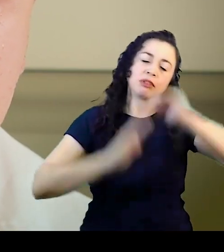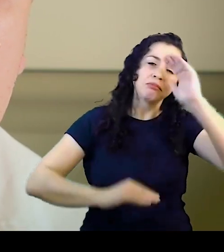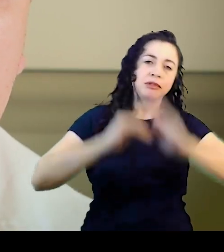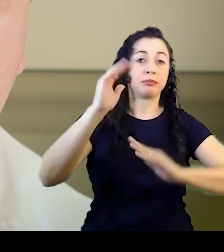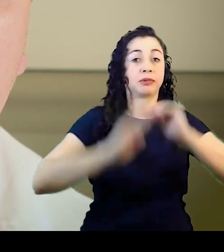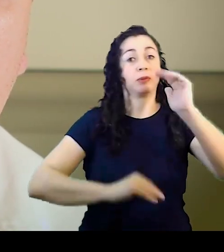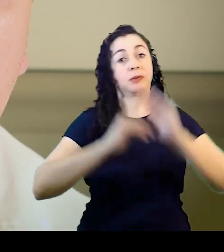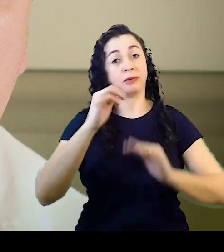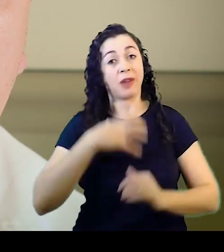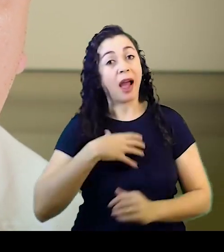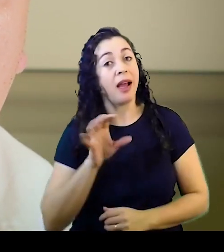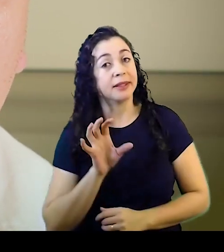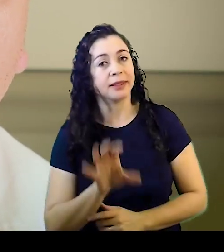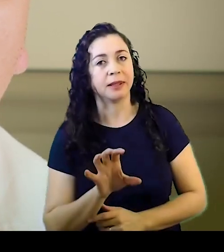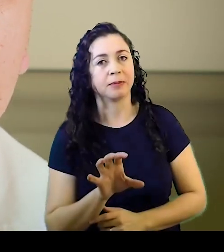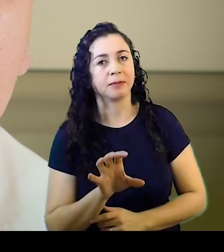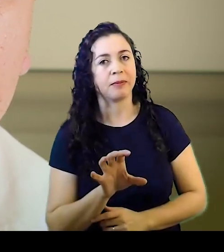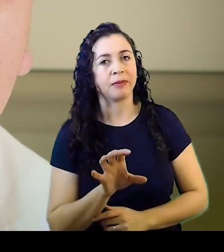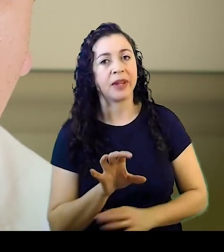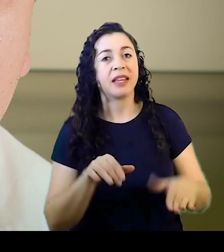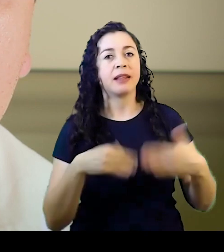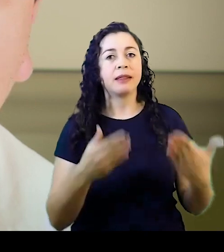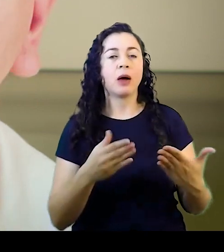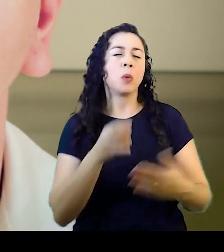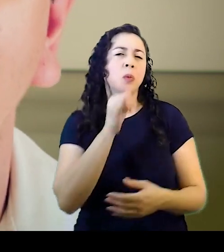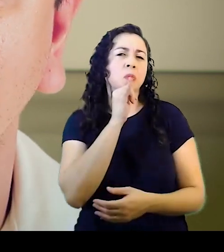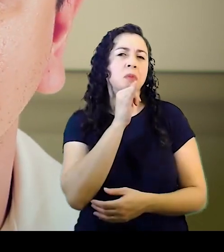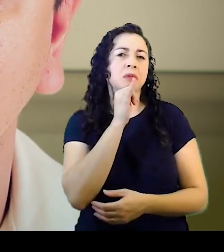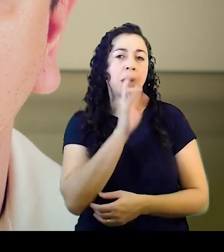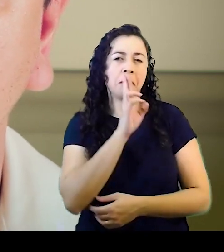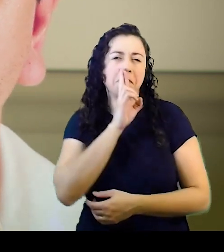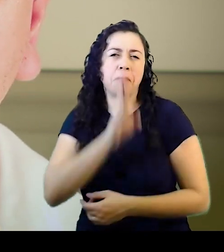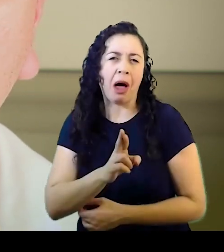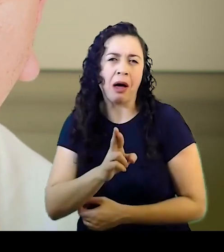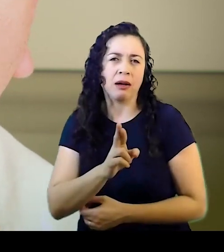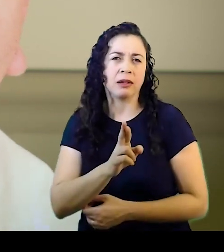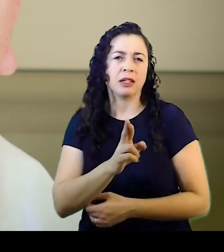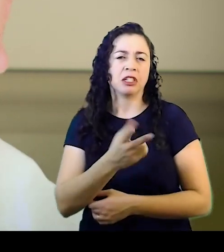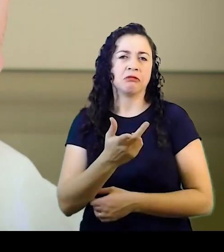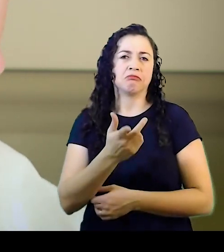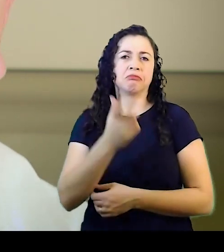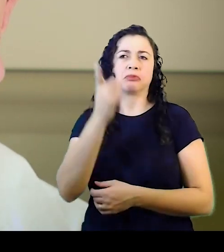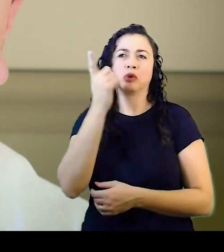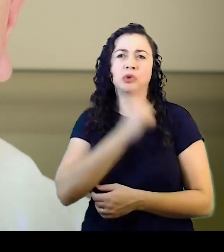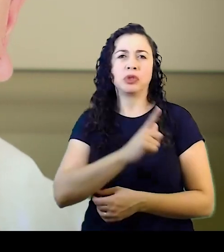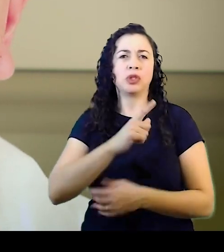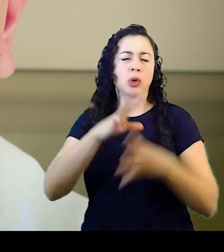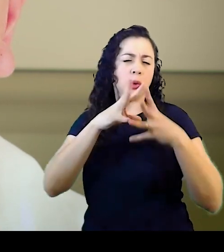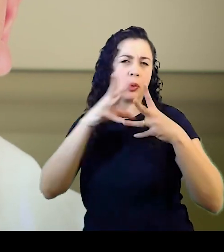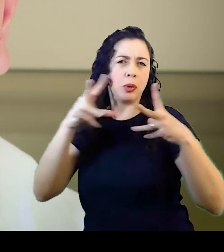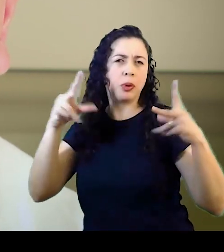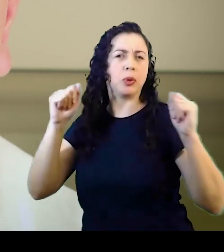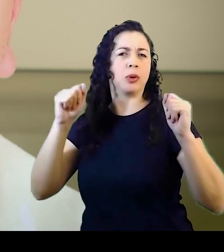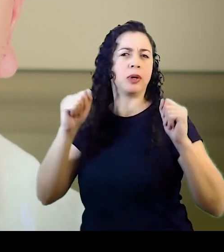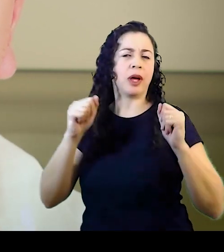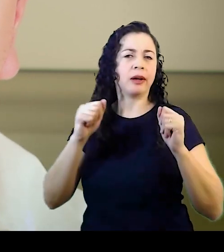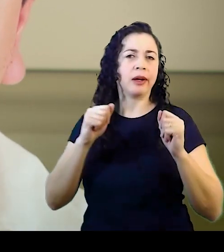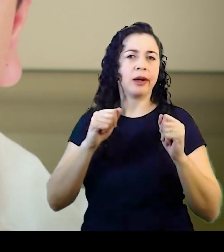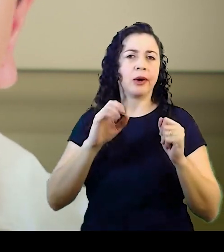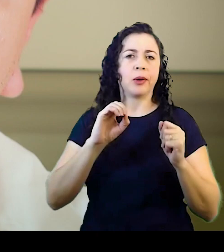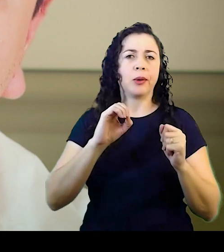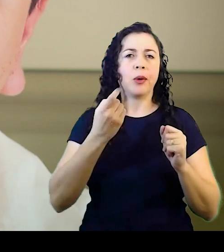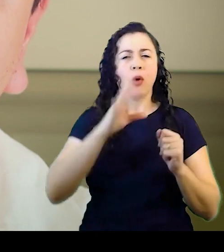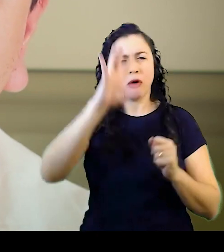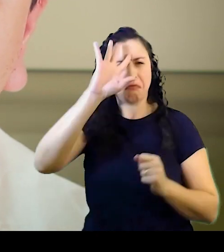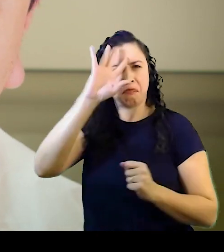Immediate answers that allow a instantaneous, resolute,